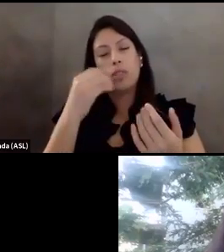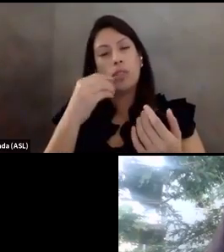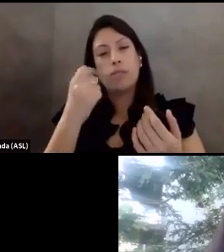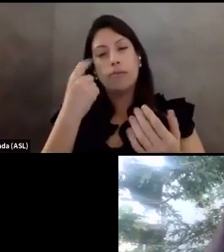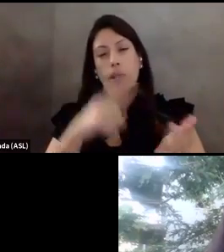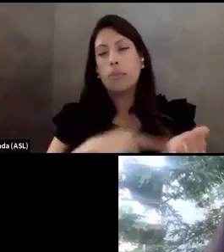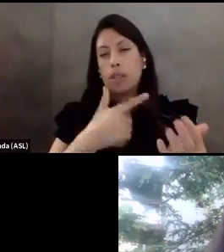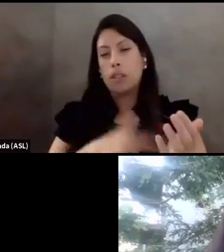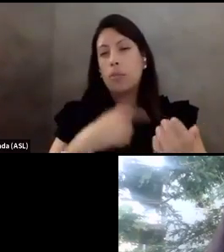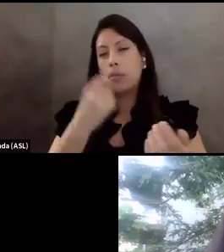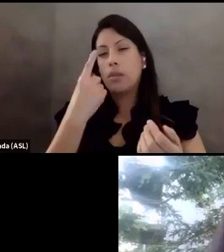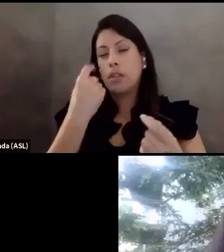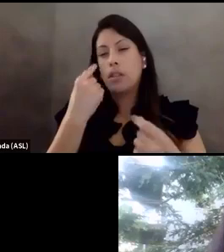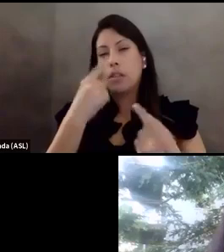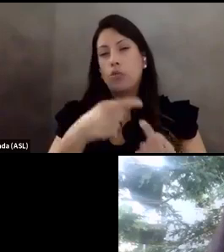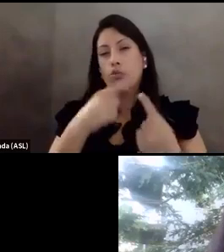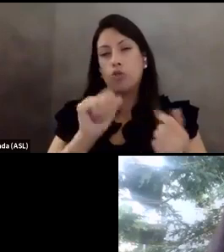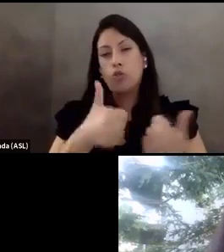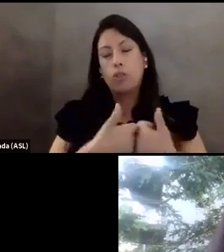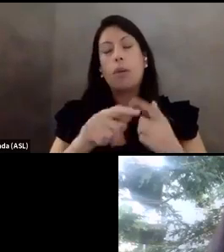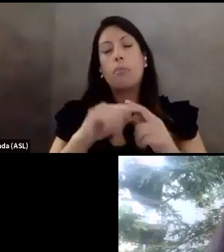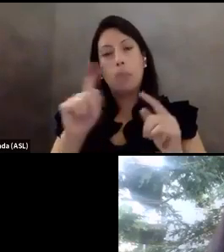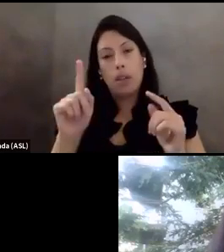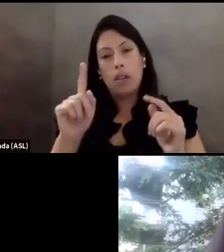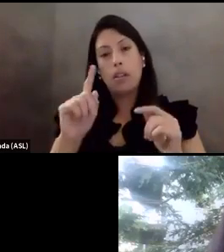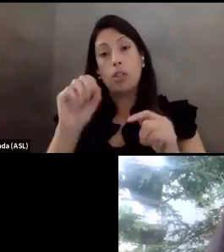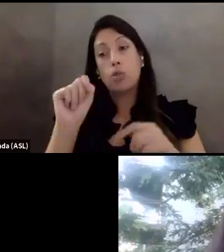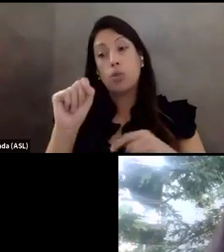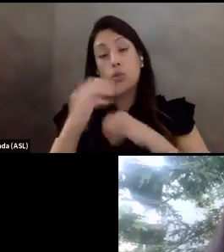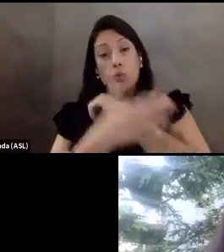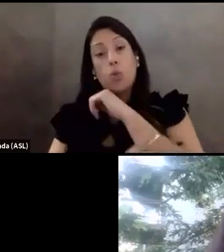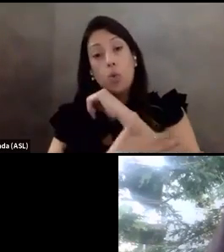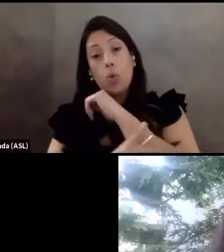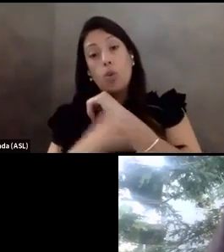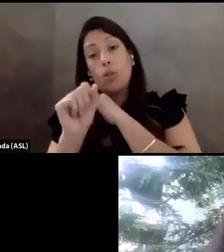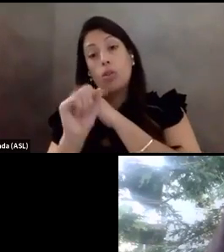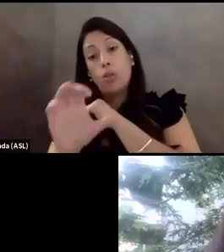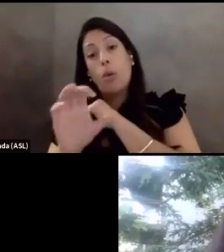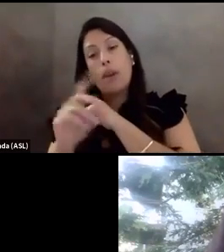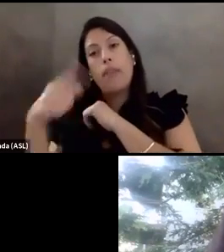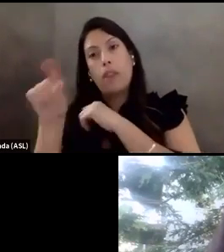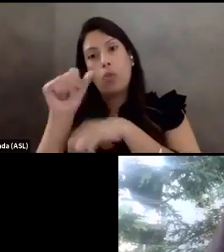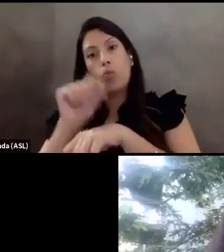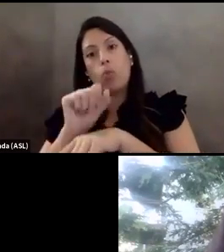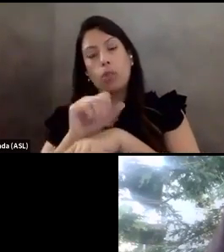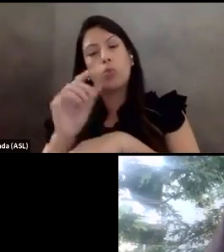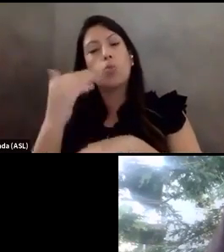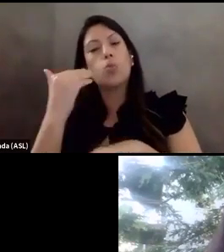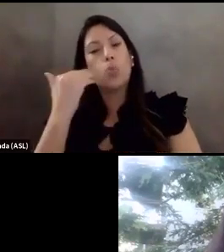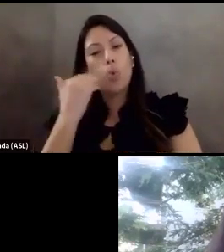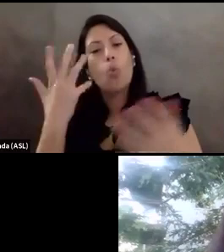But it's something that Sonoma County and all counties are working on, increasing the percentage of known race ethnicity data.